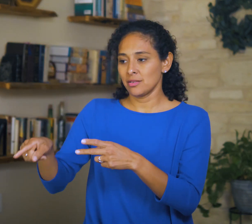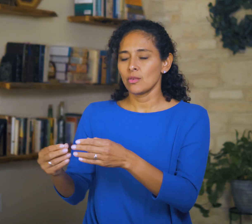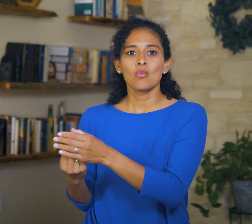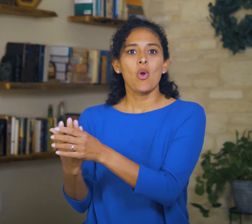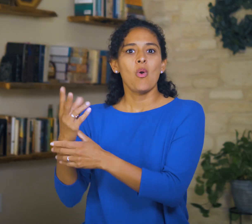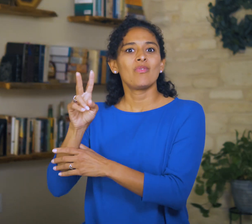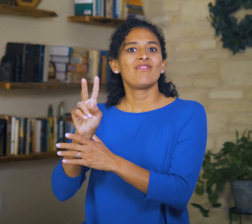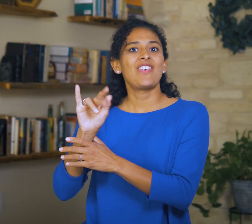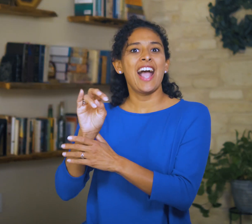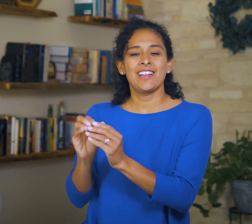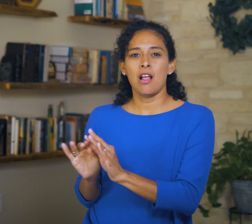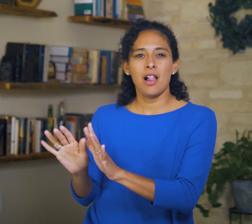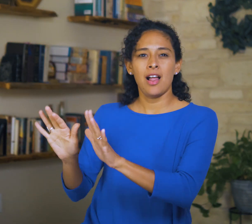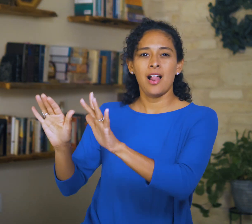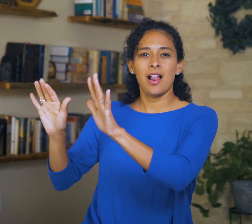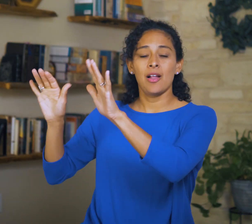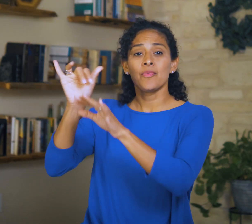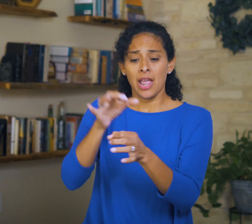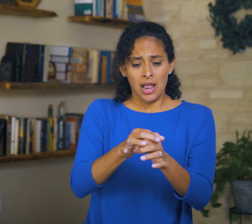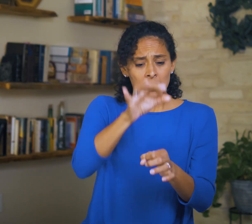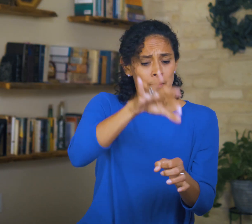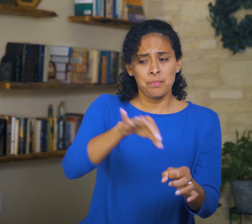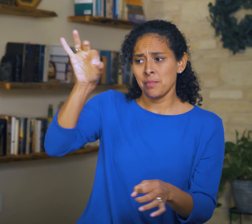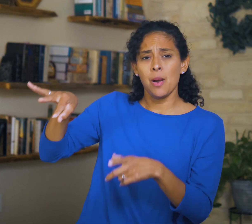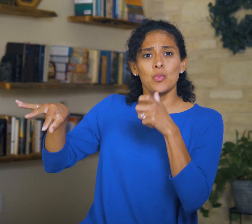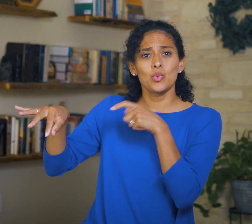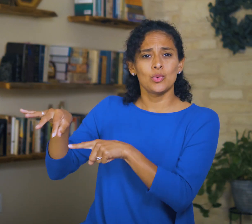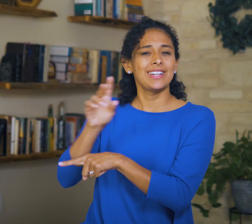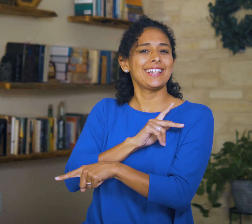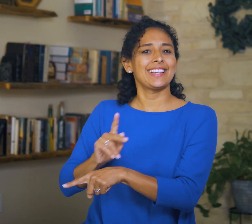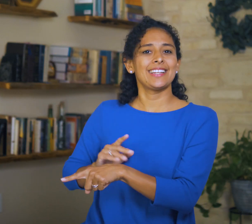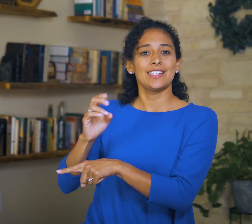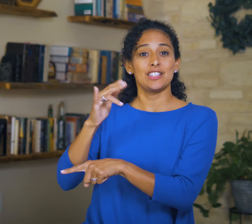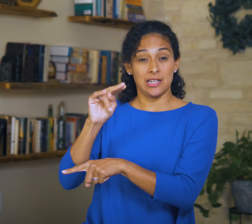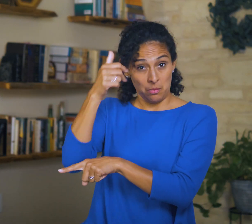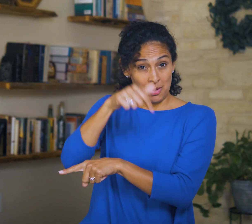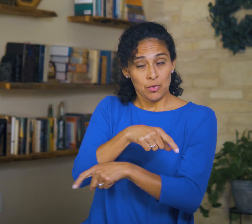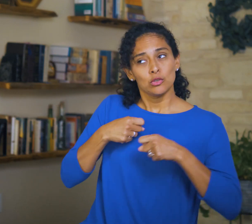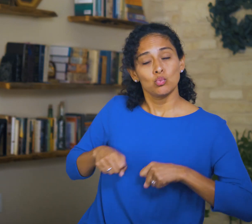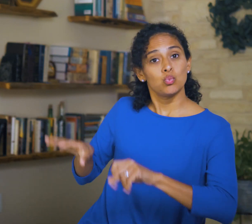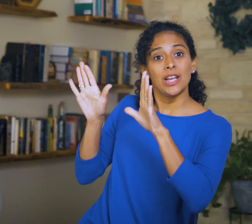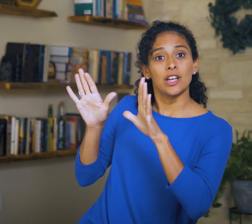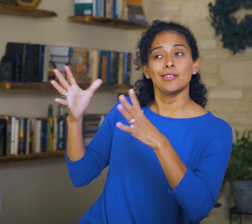and it grows into a tall vine. The shoot is King Chin, the one who surrendered to Nebby,